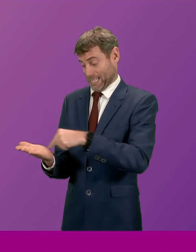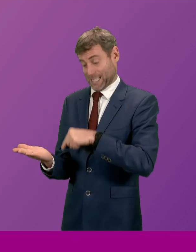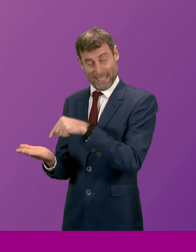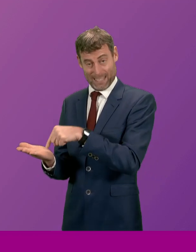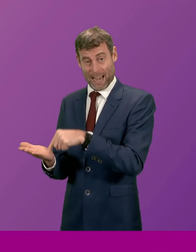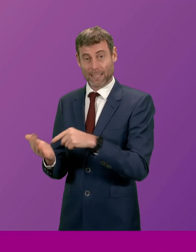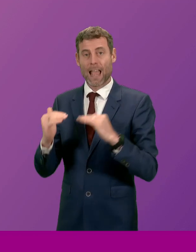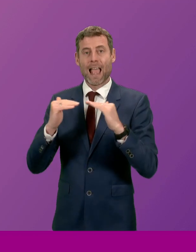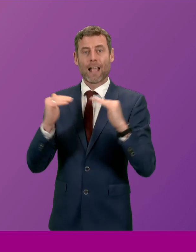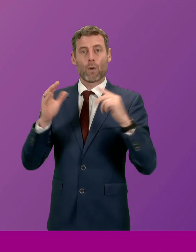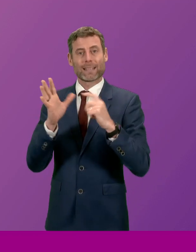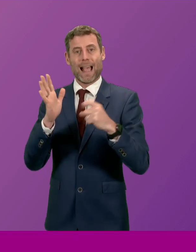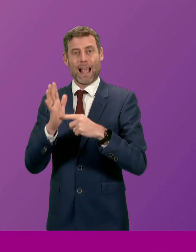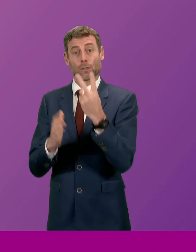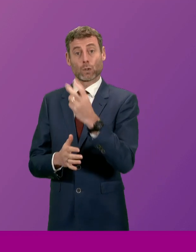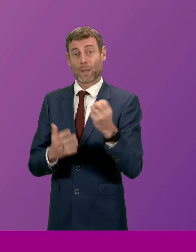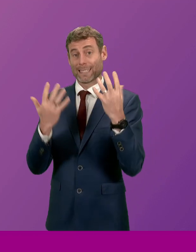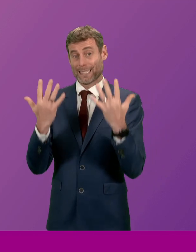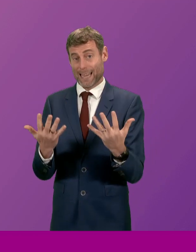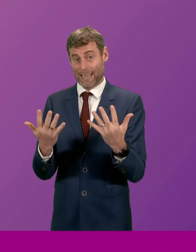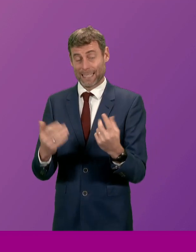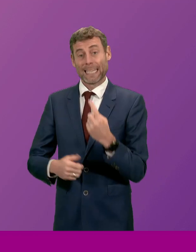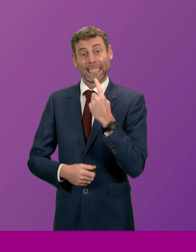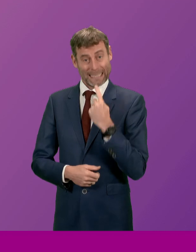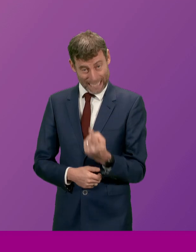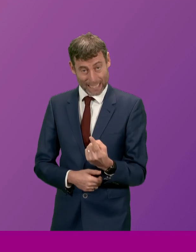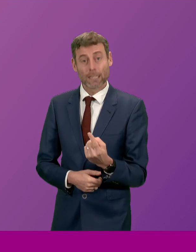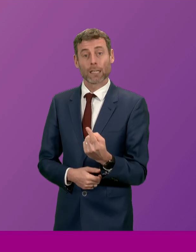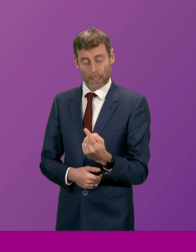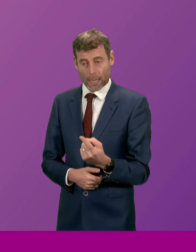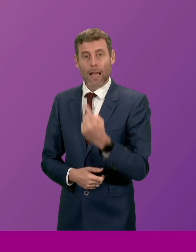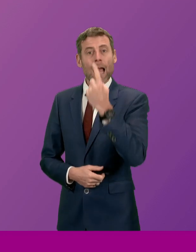“The Equality Act 2010 does allow the provision to exclude a trans person